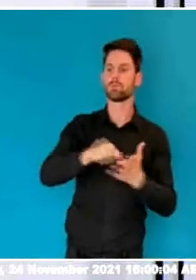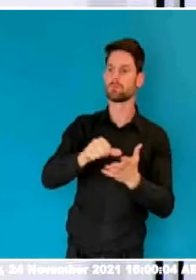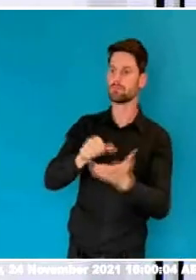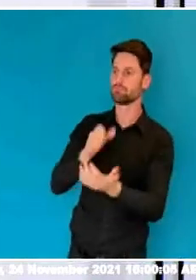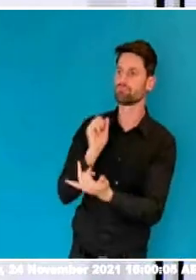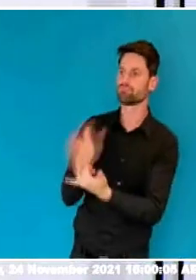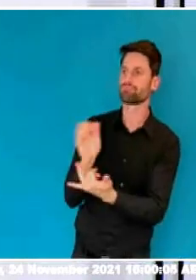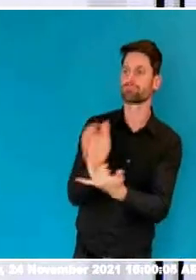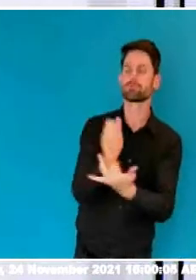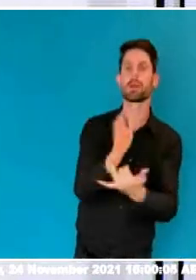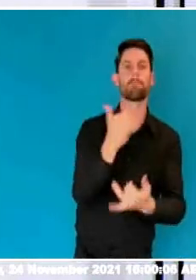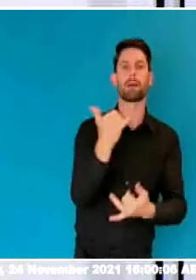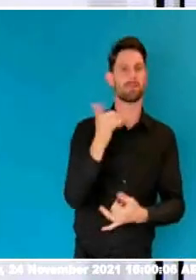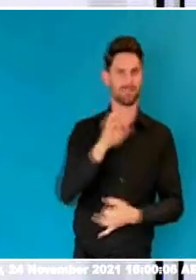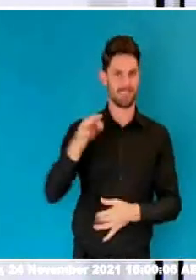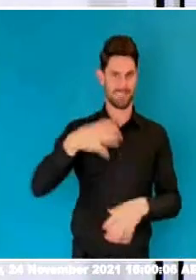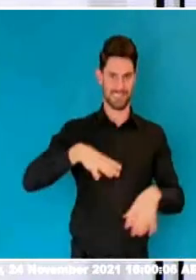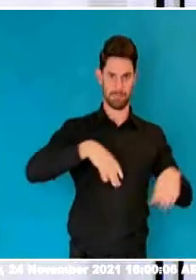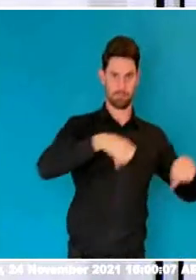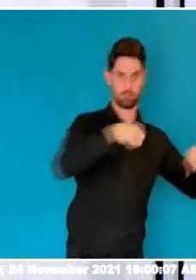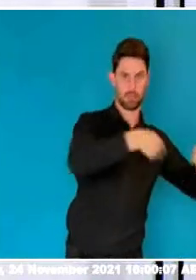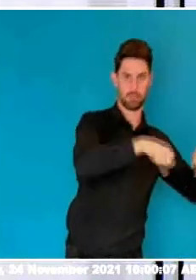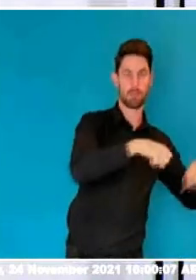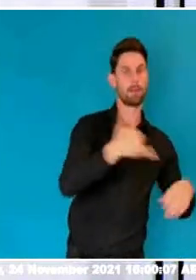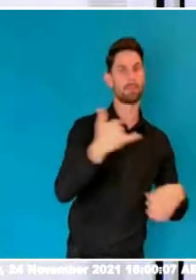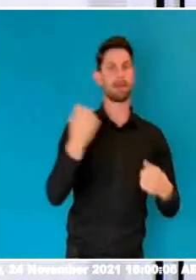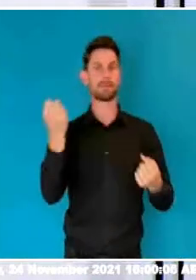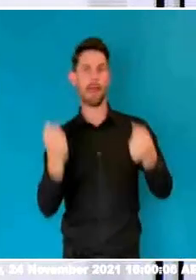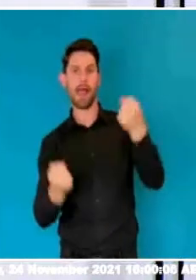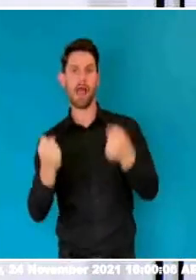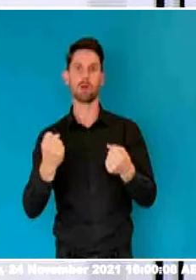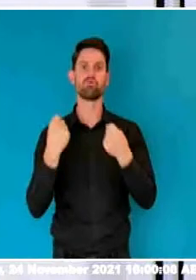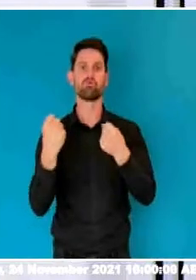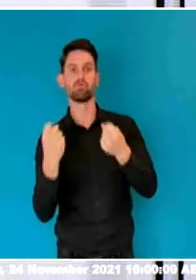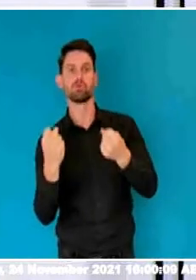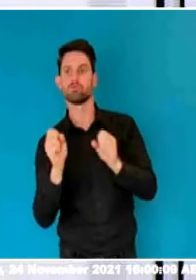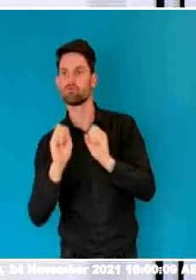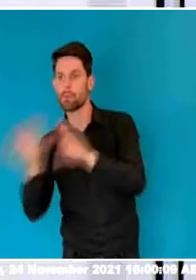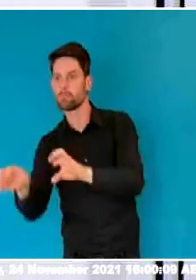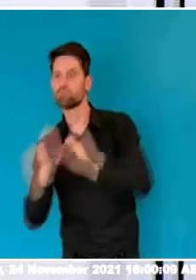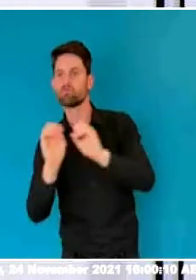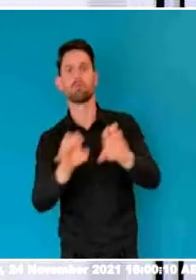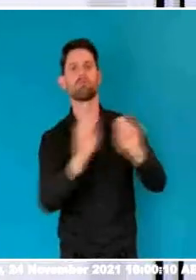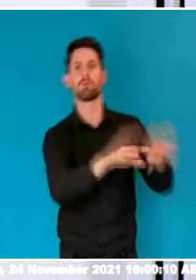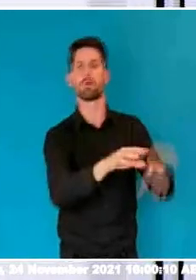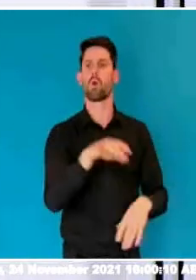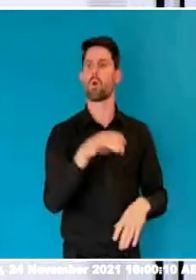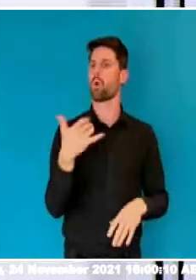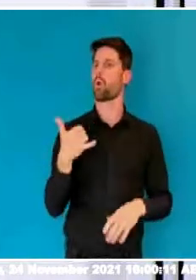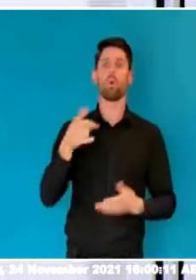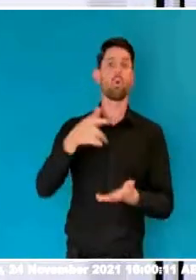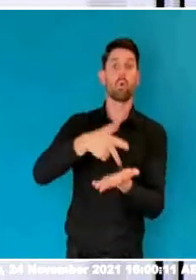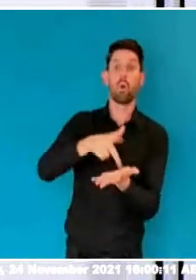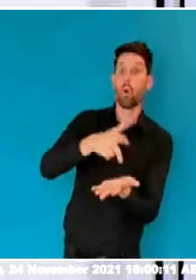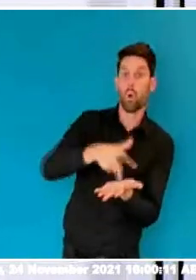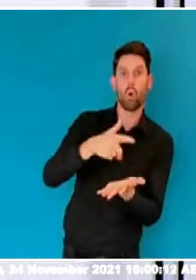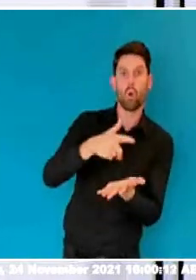than motorbikes. I don't understand how --- thatâ€™s the explanation for why everybody has to have a medical assessment.